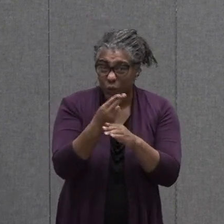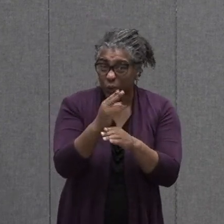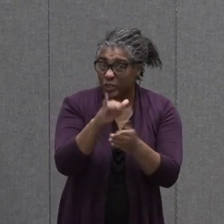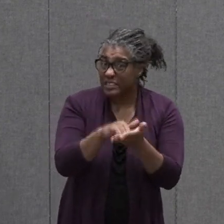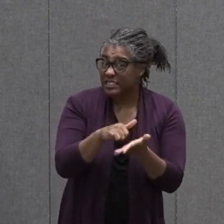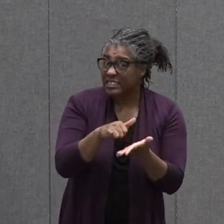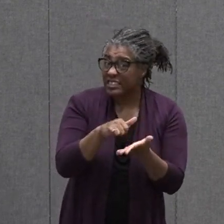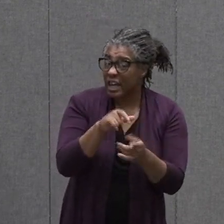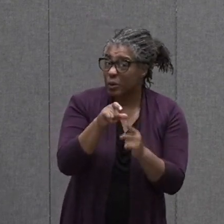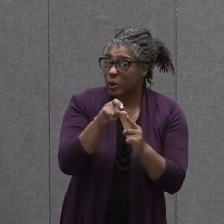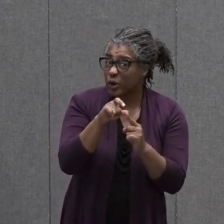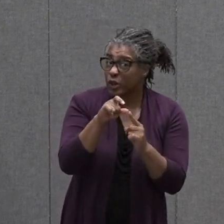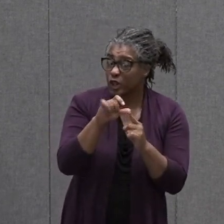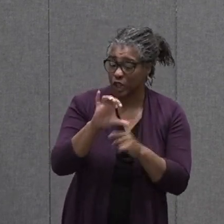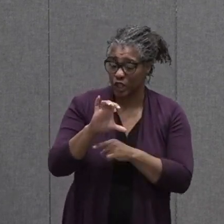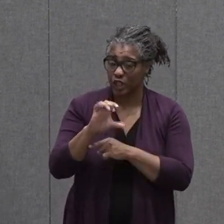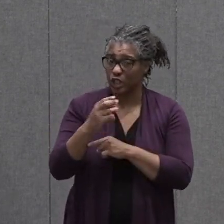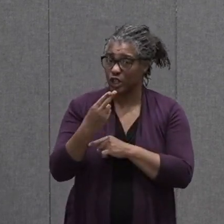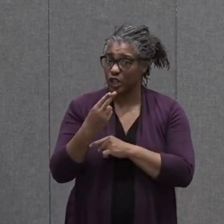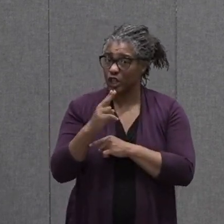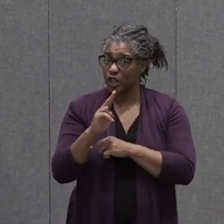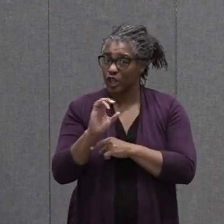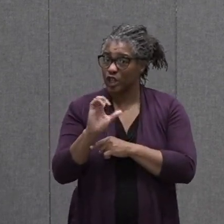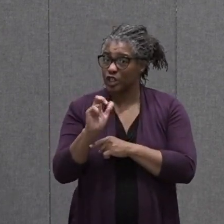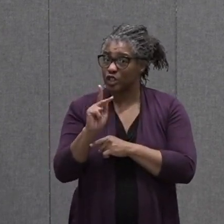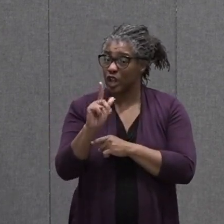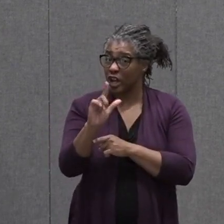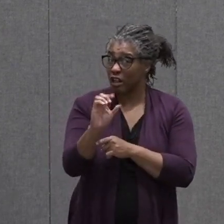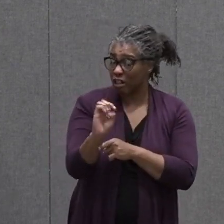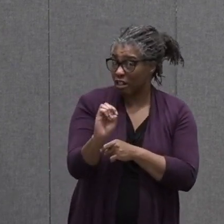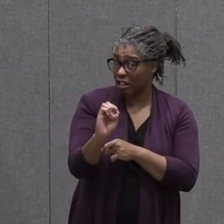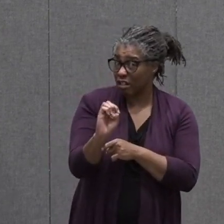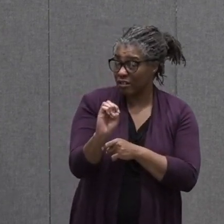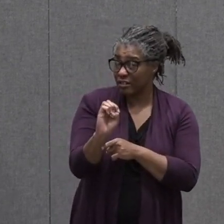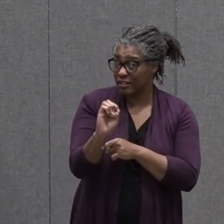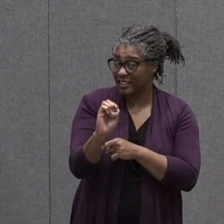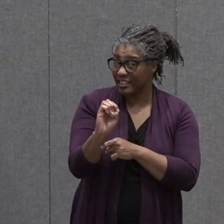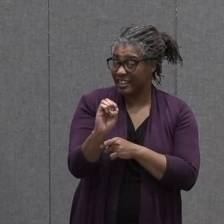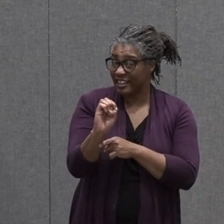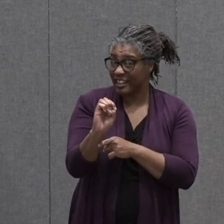Chuckle. What's another word that means chuckle?